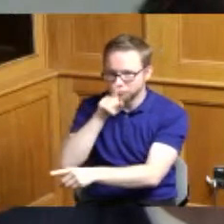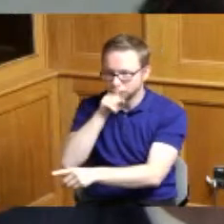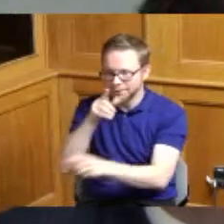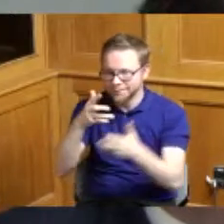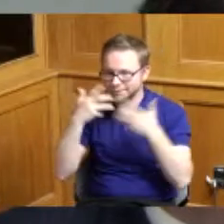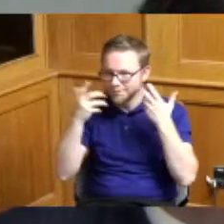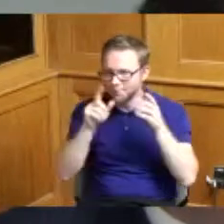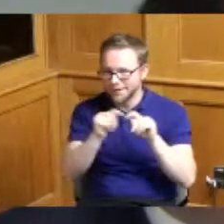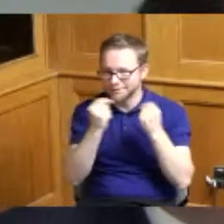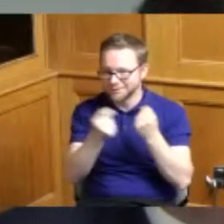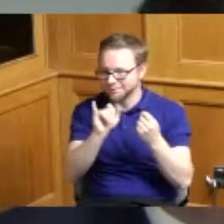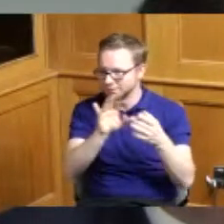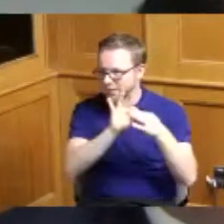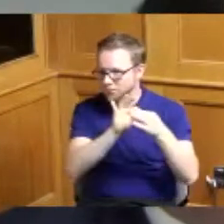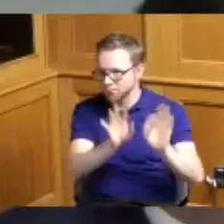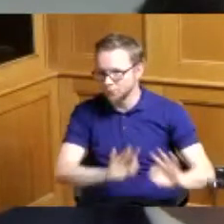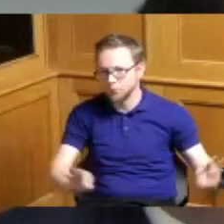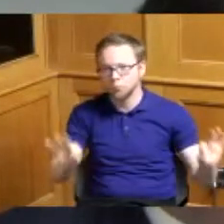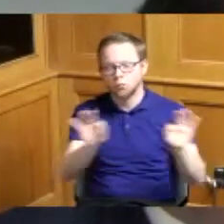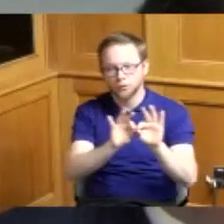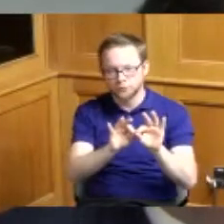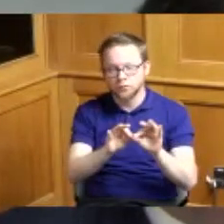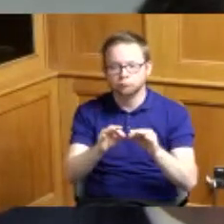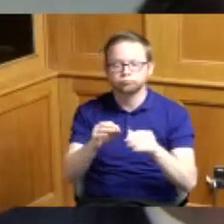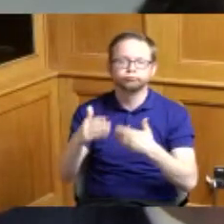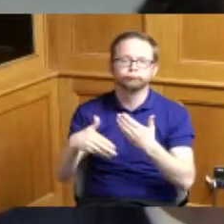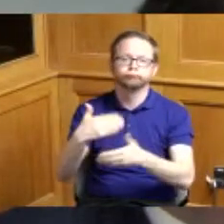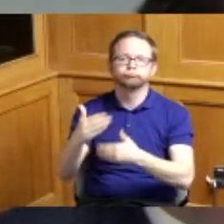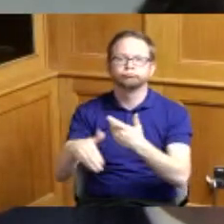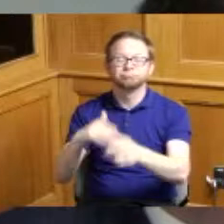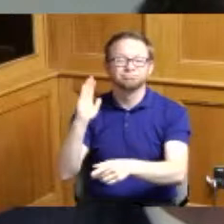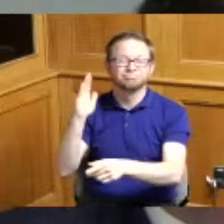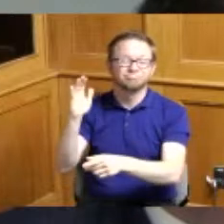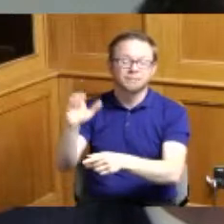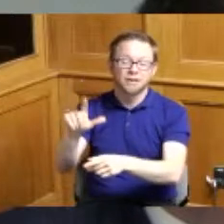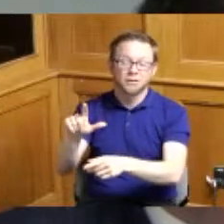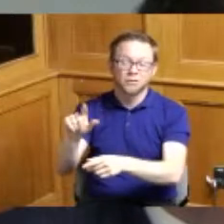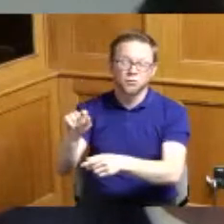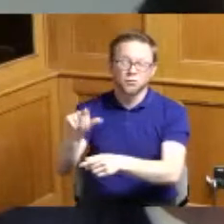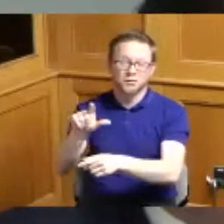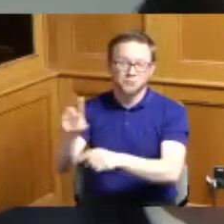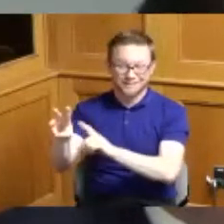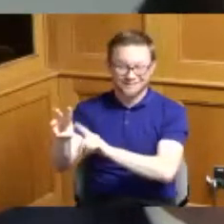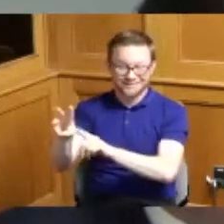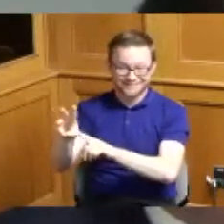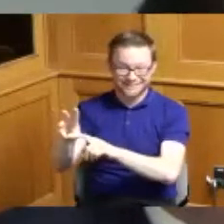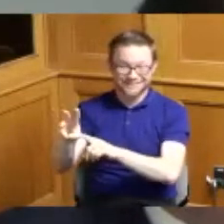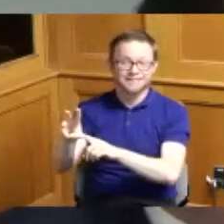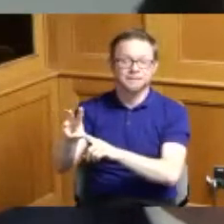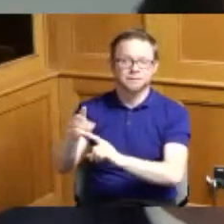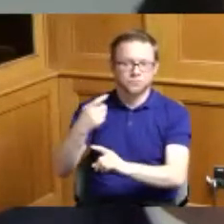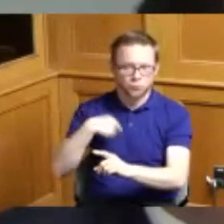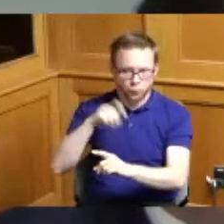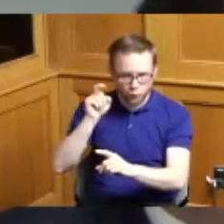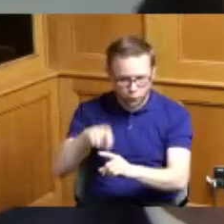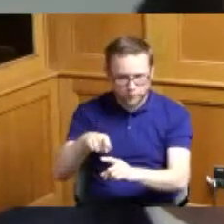operationally get into 2026 that we are ensuring that FIFA has accommodations and and access